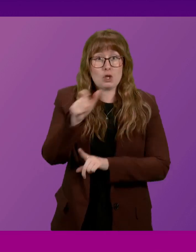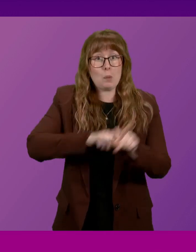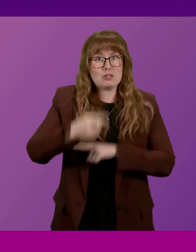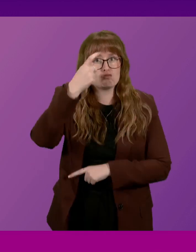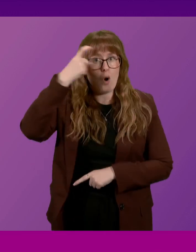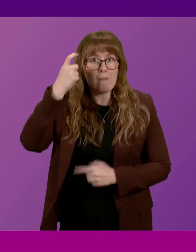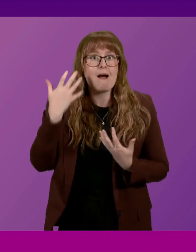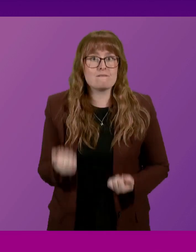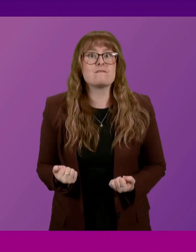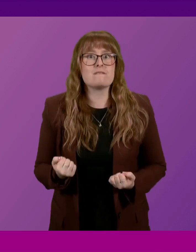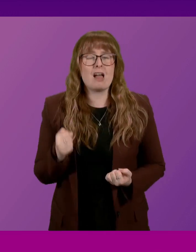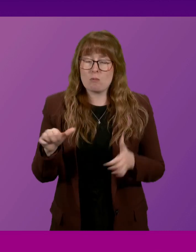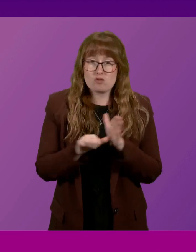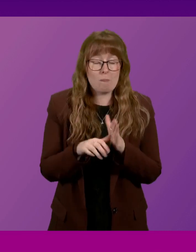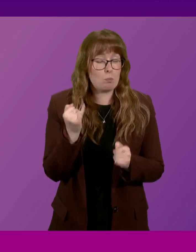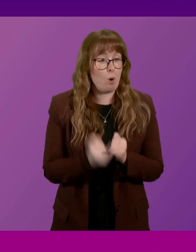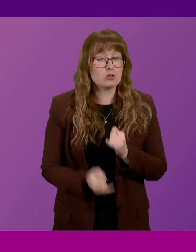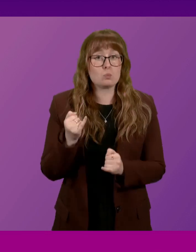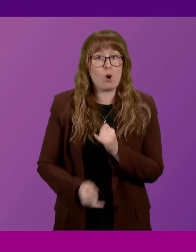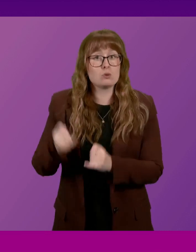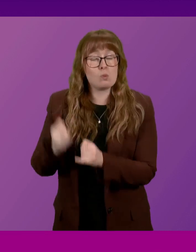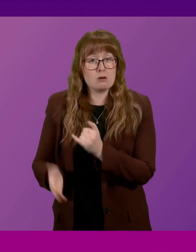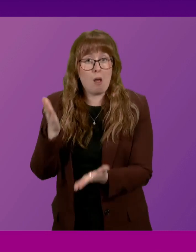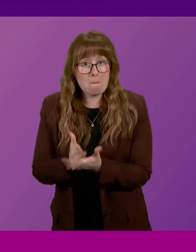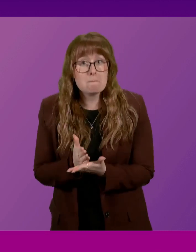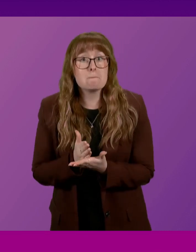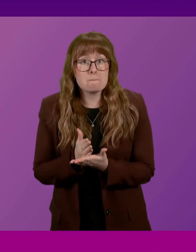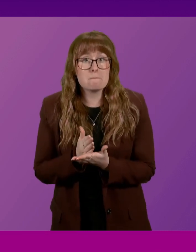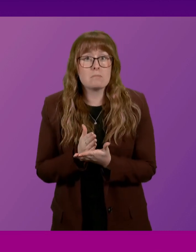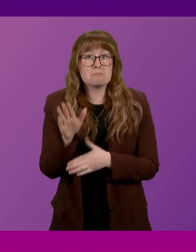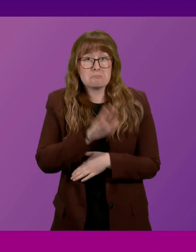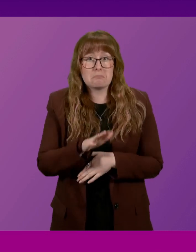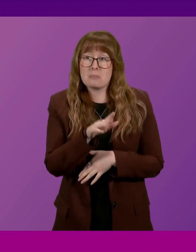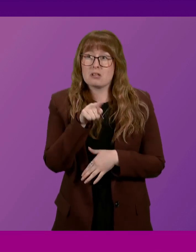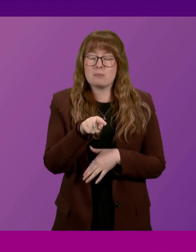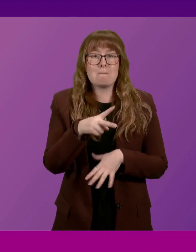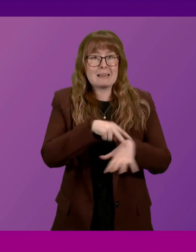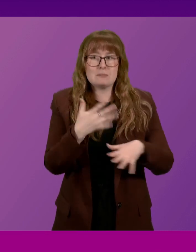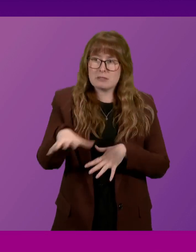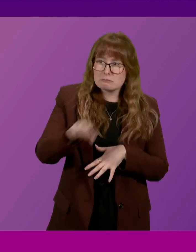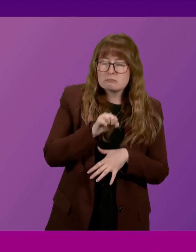and the problem seems to be getting worse. Last year, the police seized 248 weapons in schools.